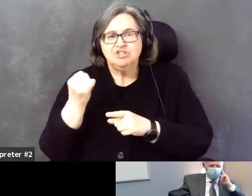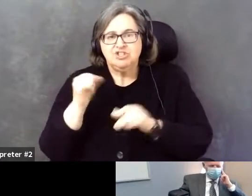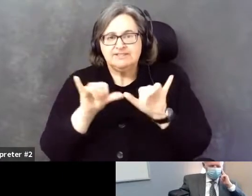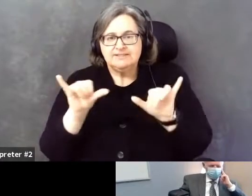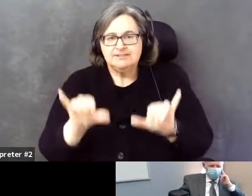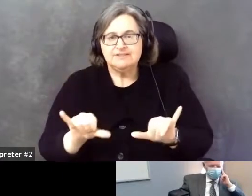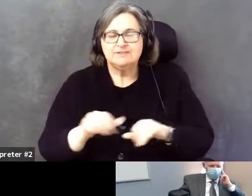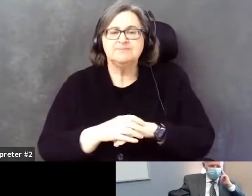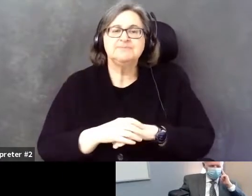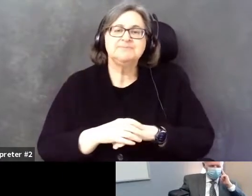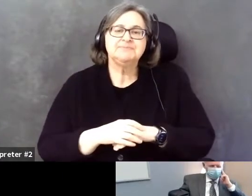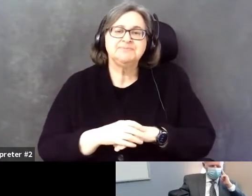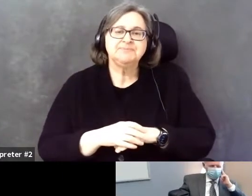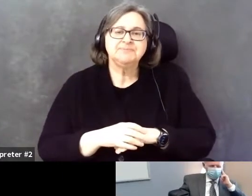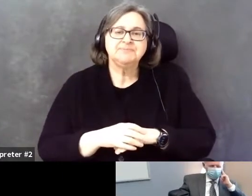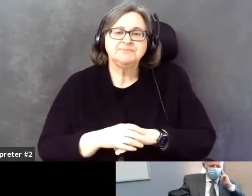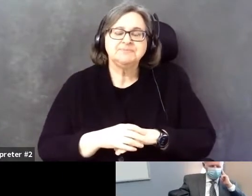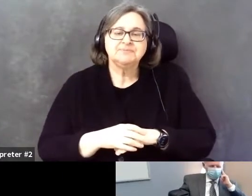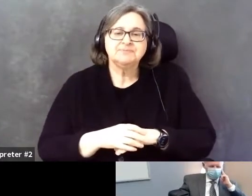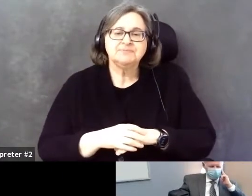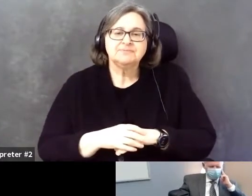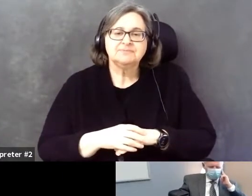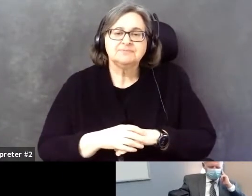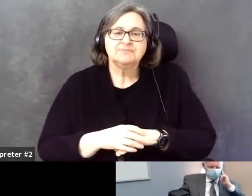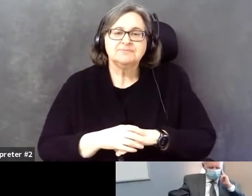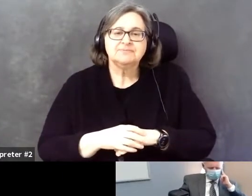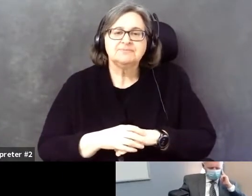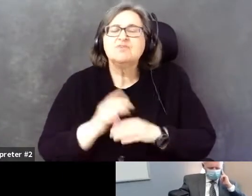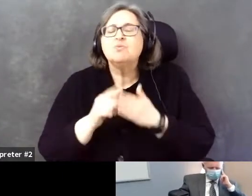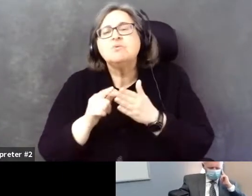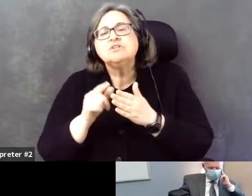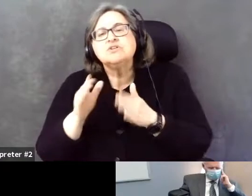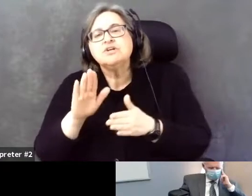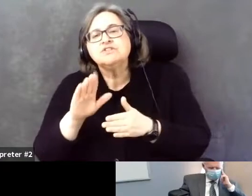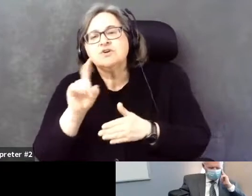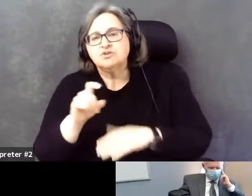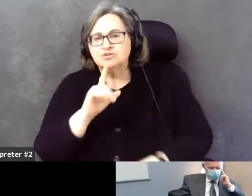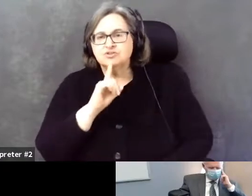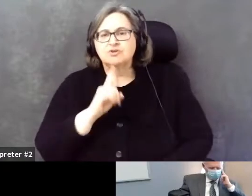What was the rest of your question? I'm sorry.